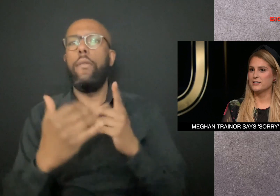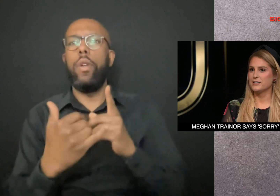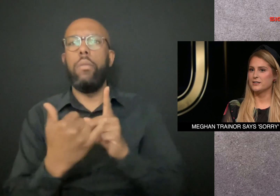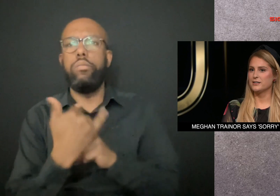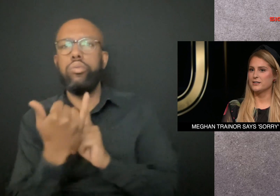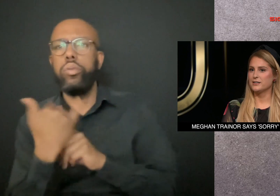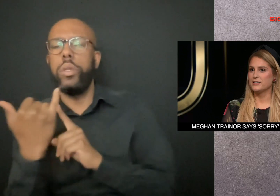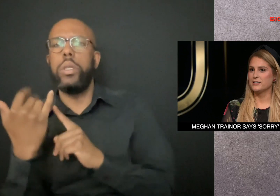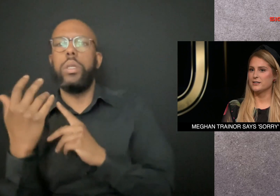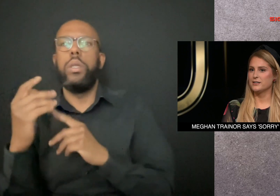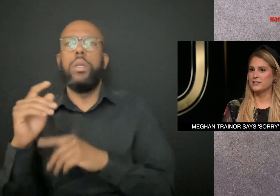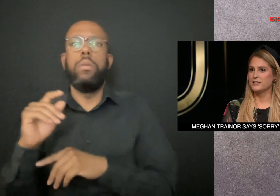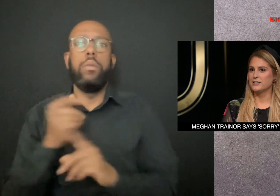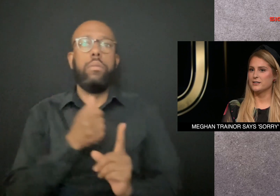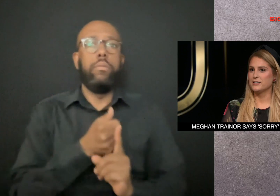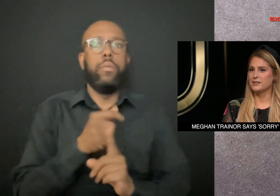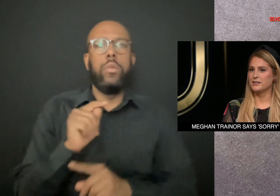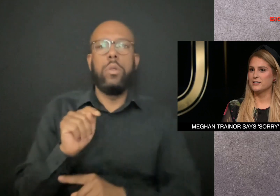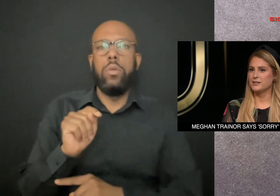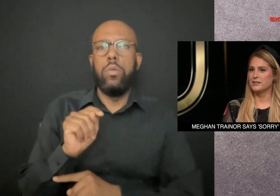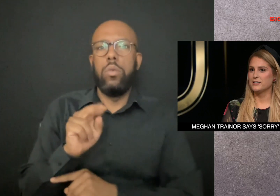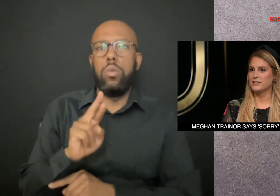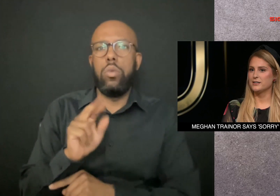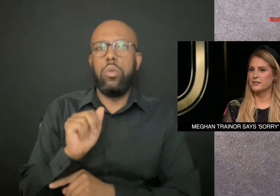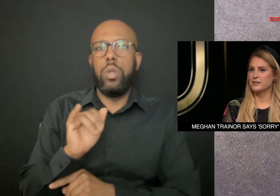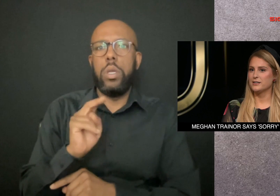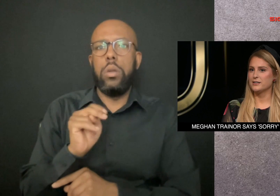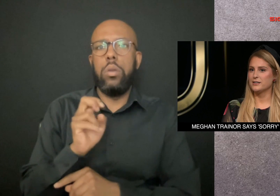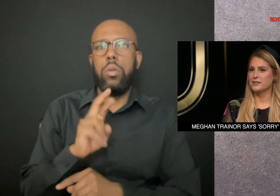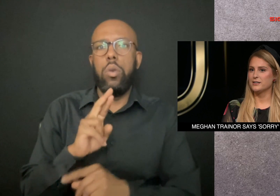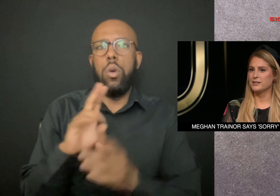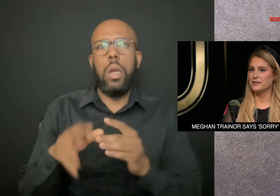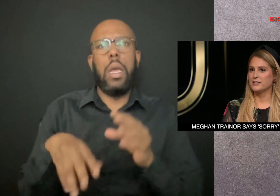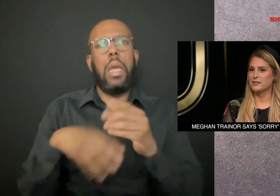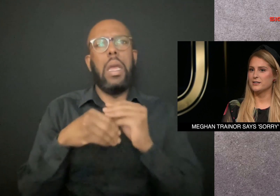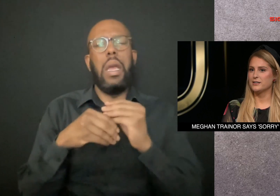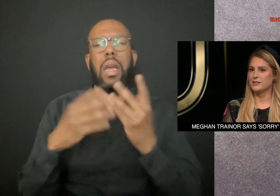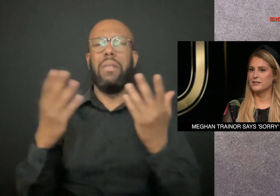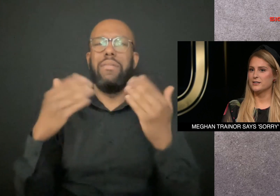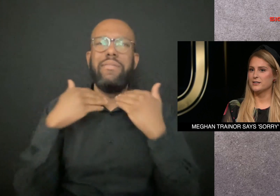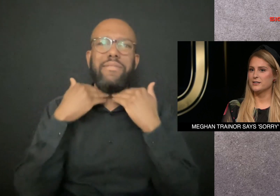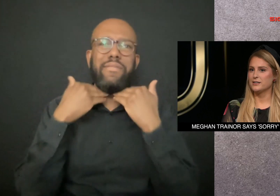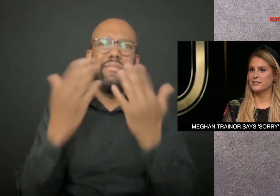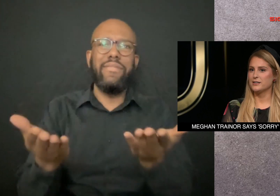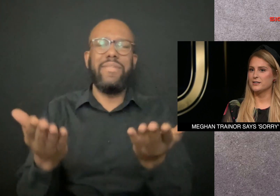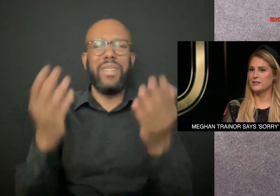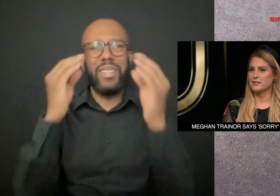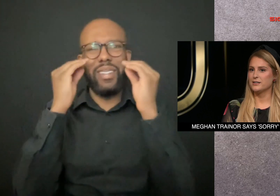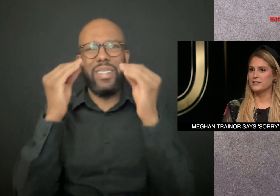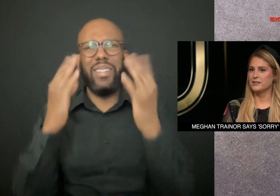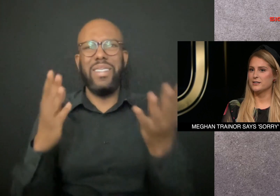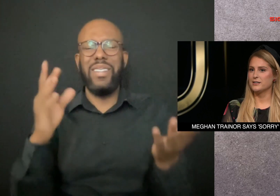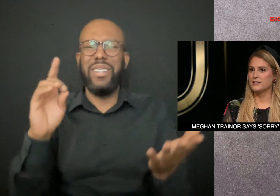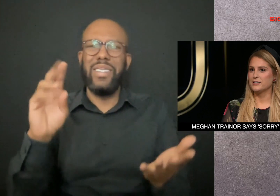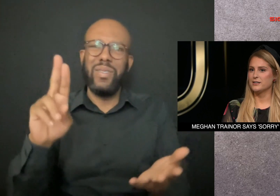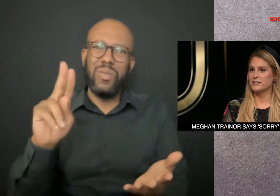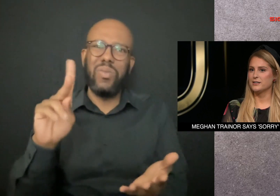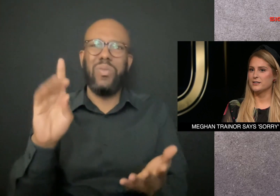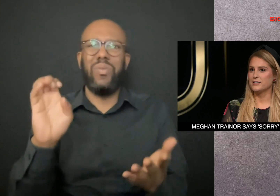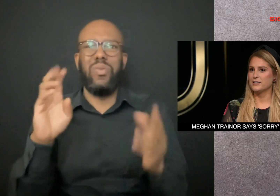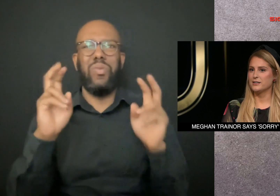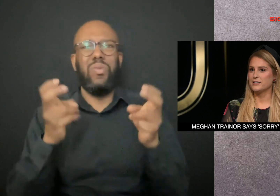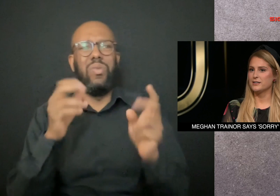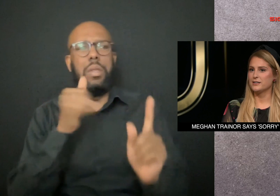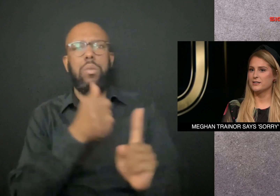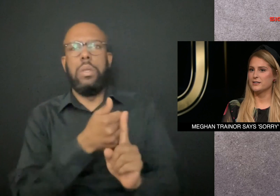and concerns over potential bullies Trainor added quote "F- teachers dude"